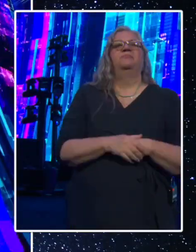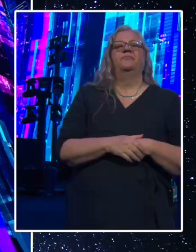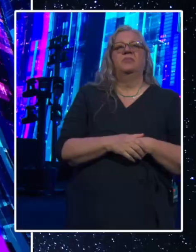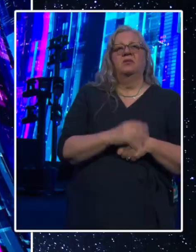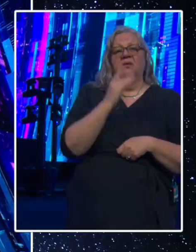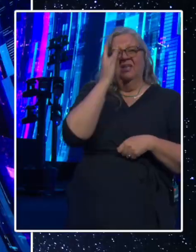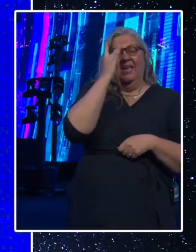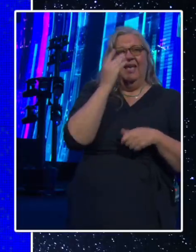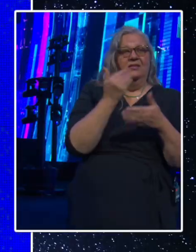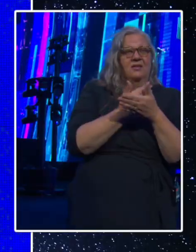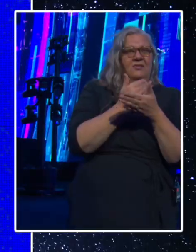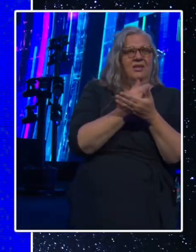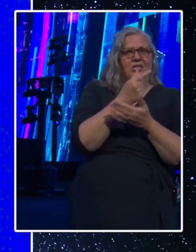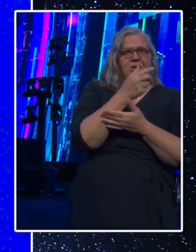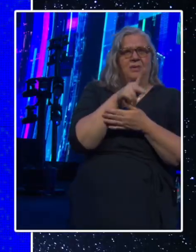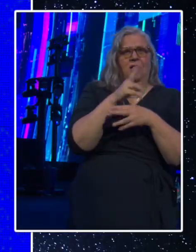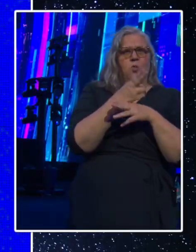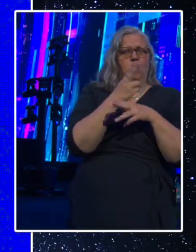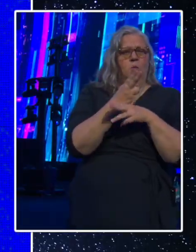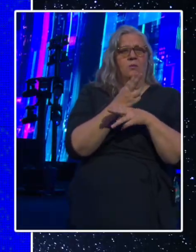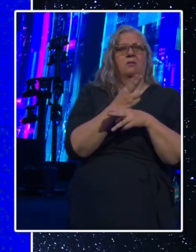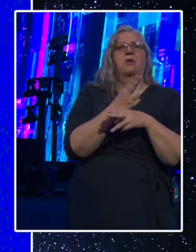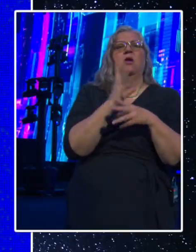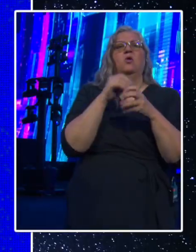These new configurations support the latest NVIDIA GPUs